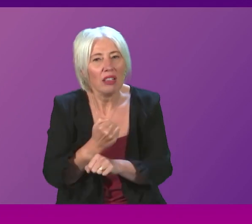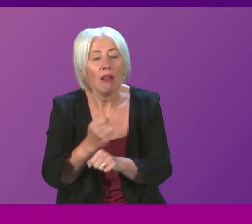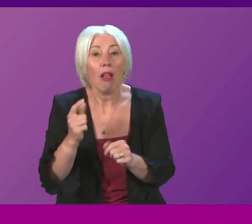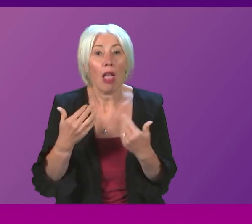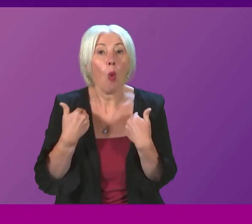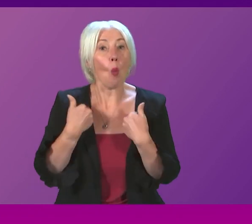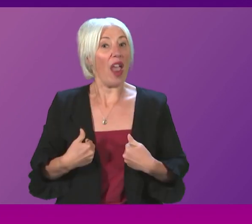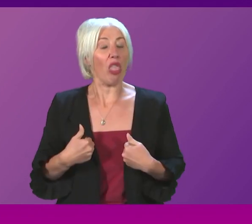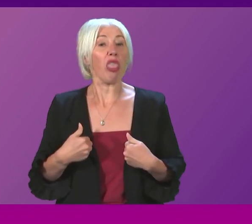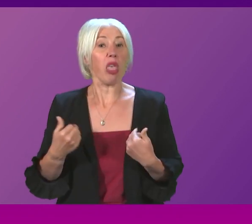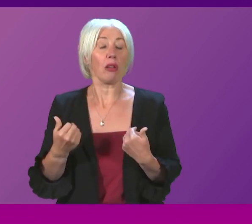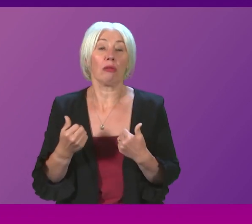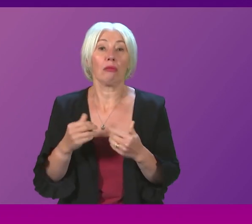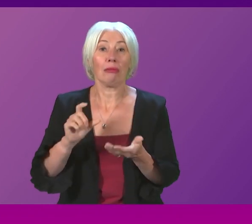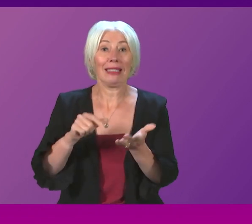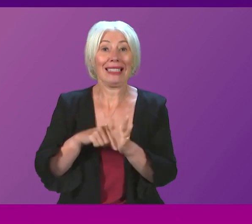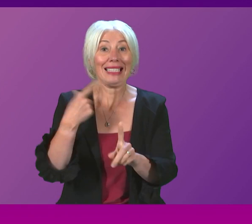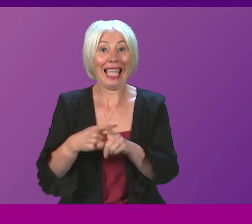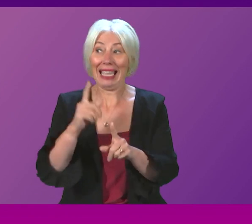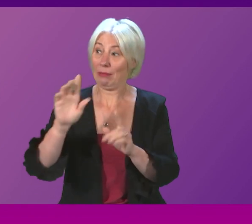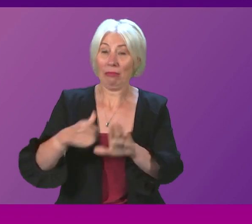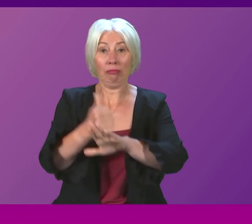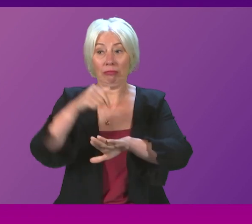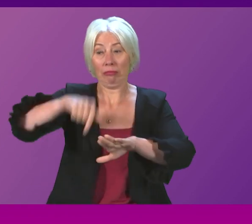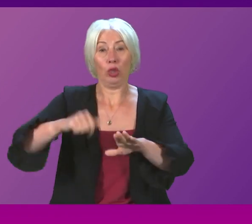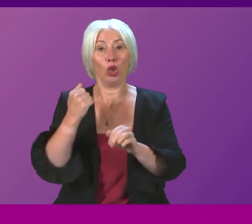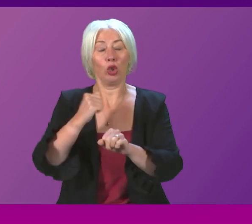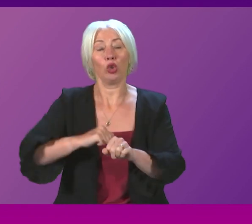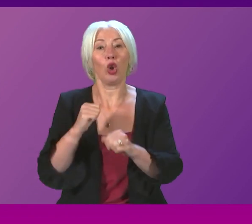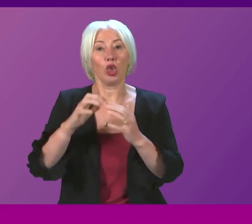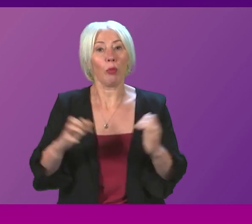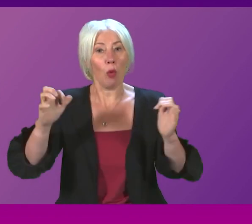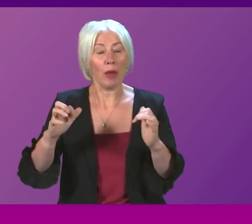tax, set and administered by the Scottish Parliament through an order of council, could